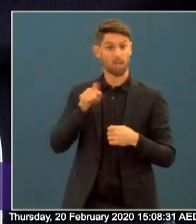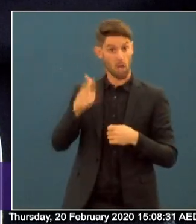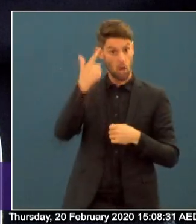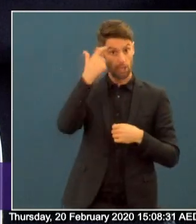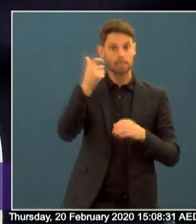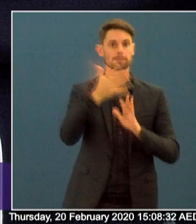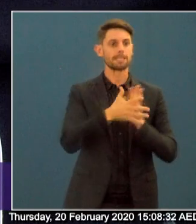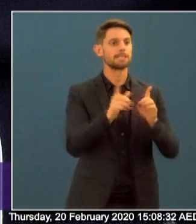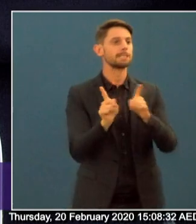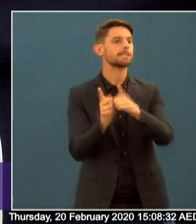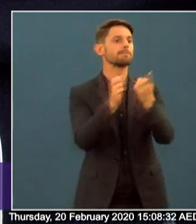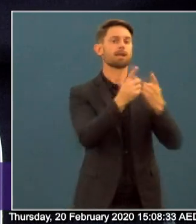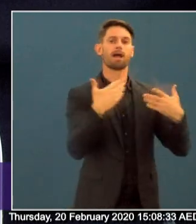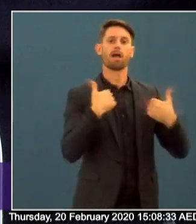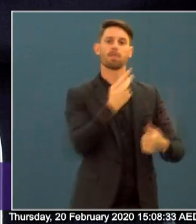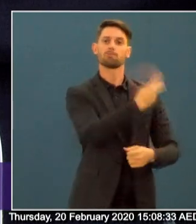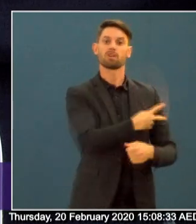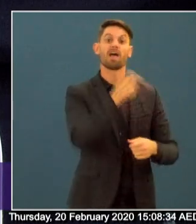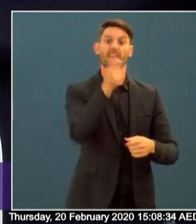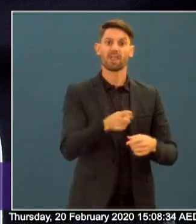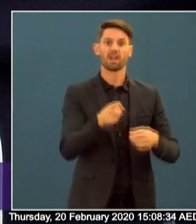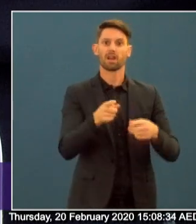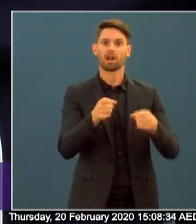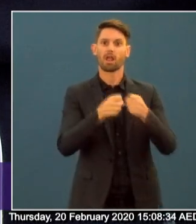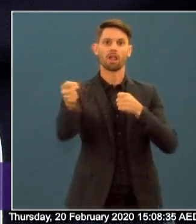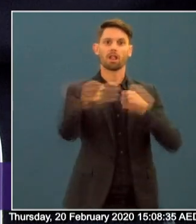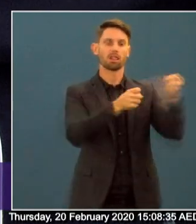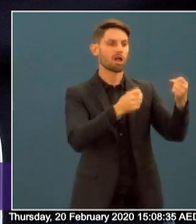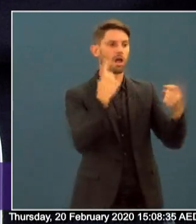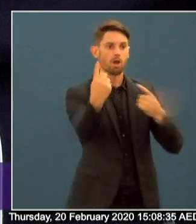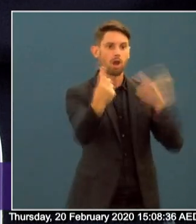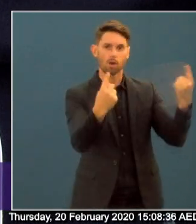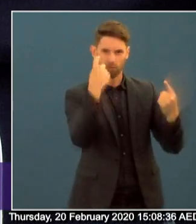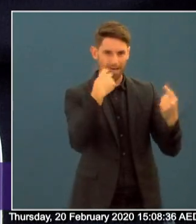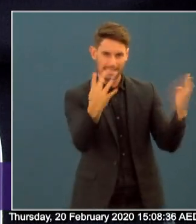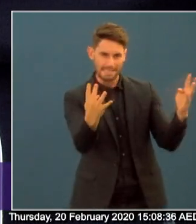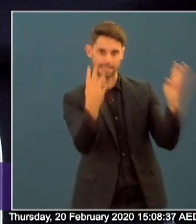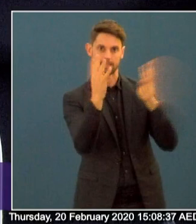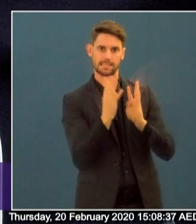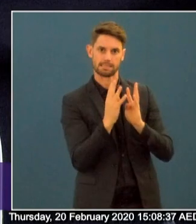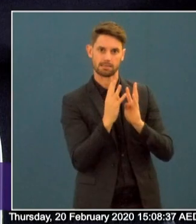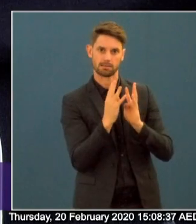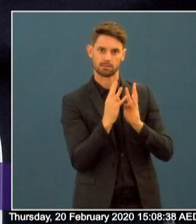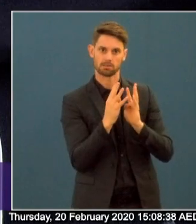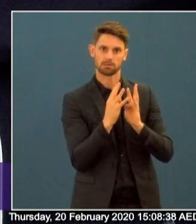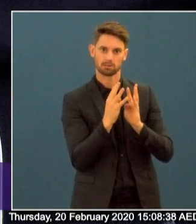to try and break down — some of the silos that we've heard about today can be a very substantial barrier to improving the